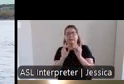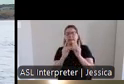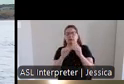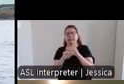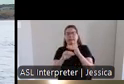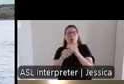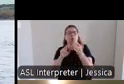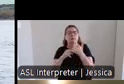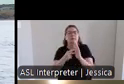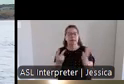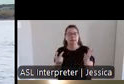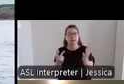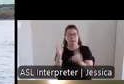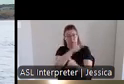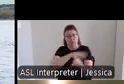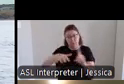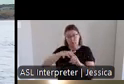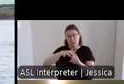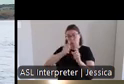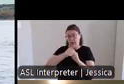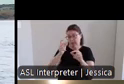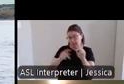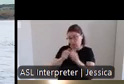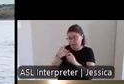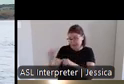in the context of people with disabilities and assistive technology.